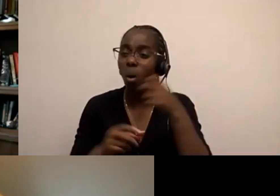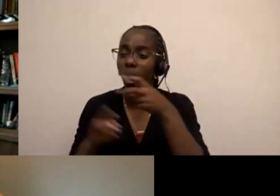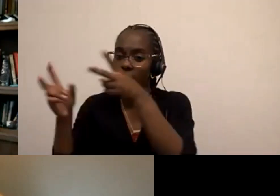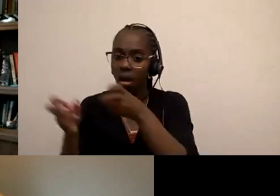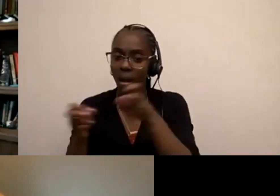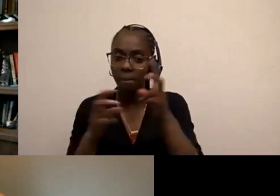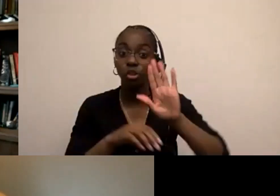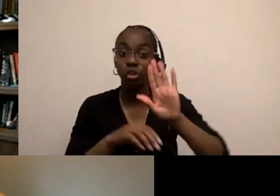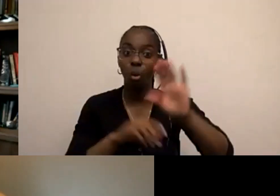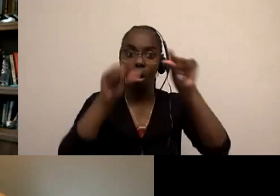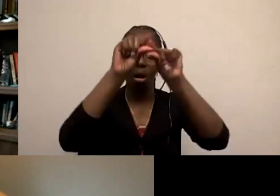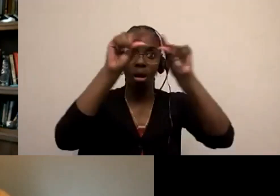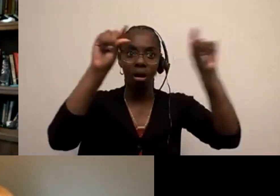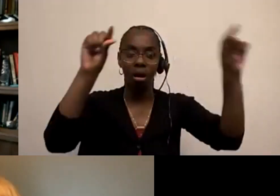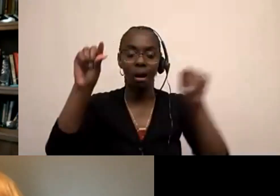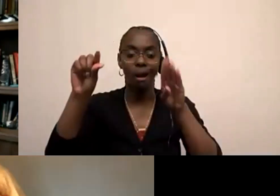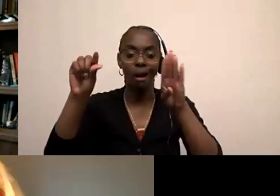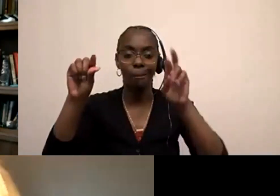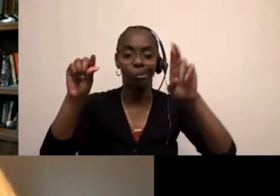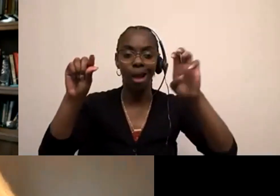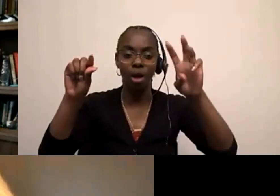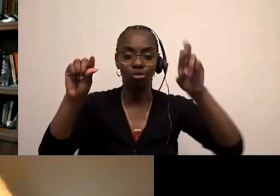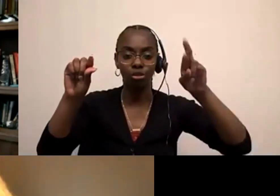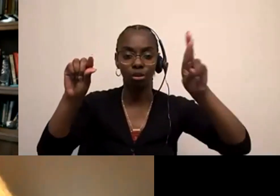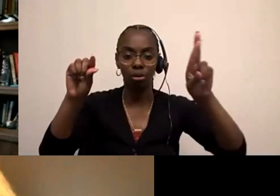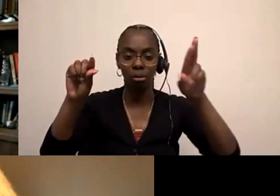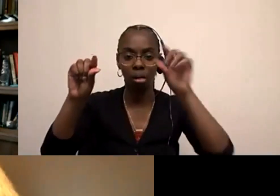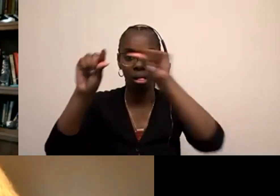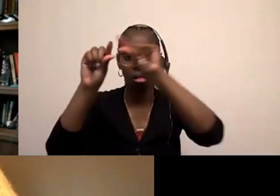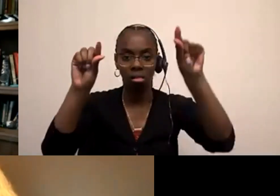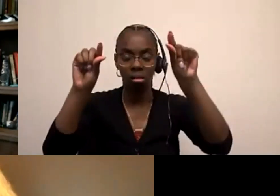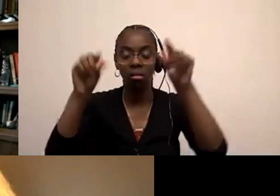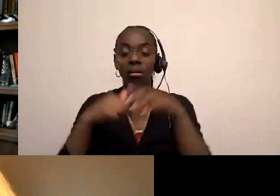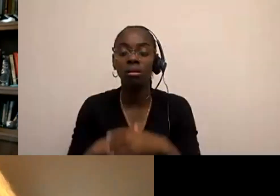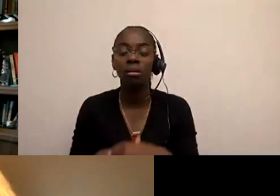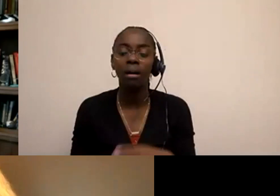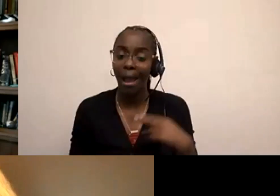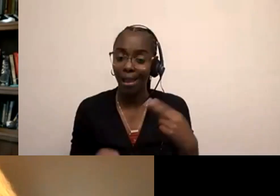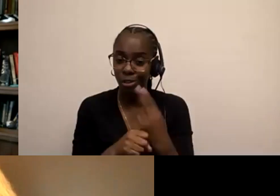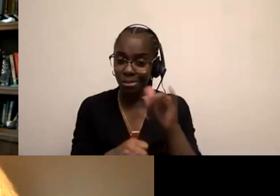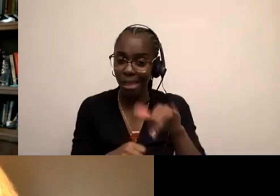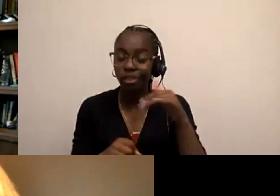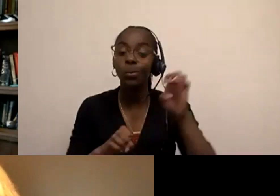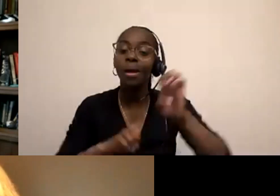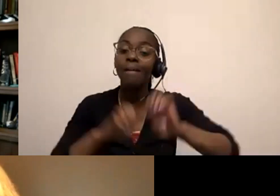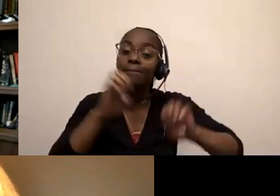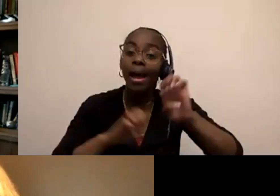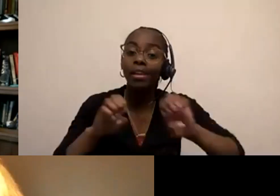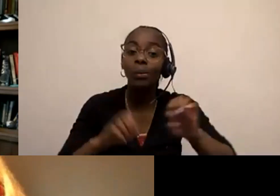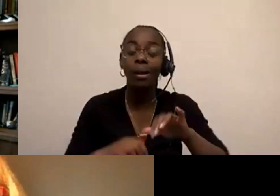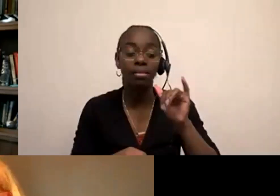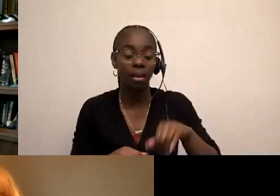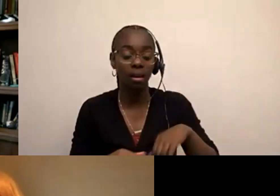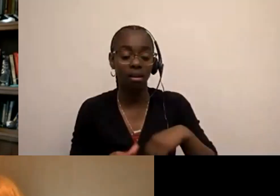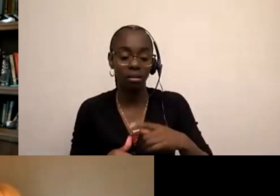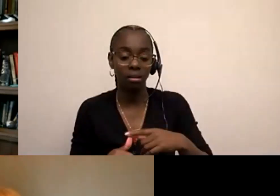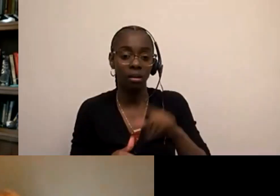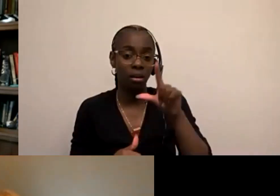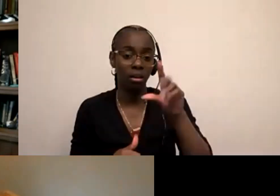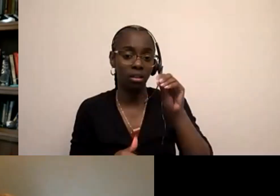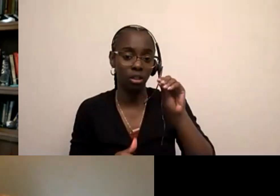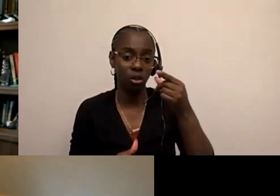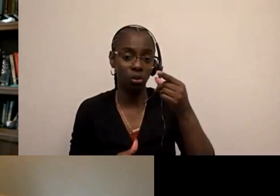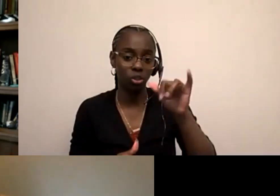AND WHAT I USE THIS INFORMATION FOR IS TO EVALUATE THE LOGISTIC AND CONTENT OF PRESENTATION,